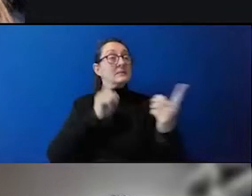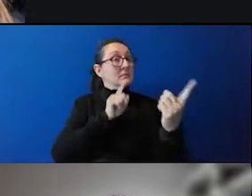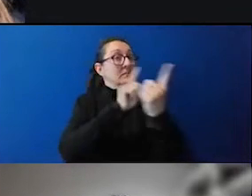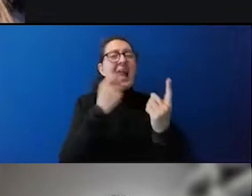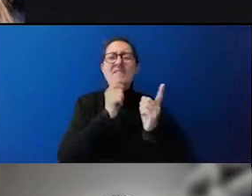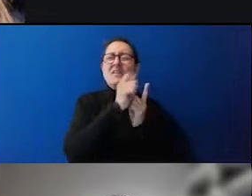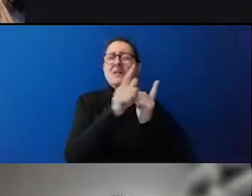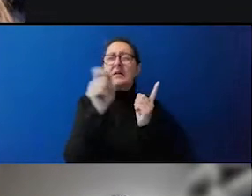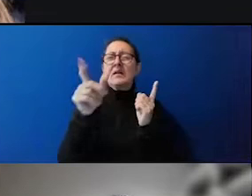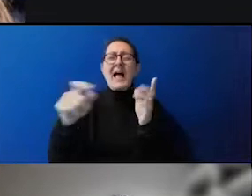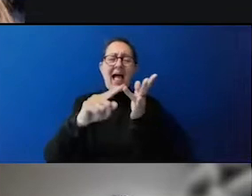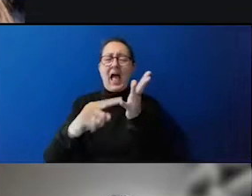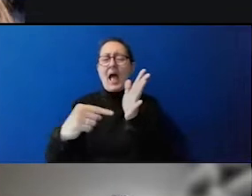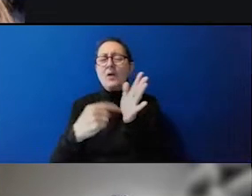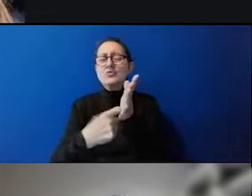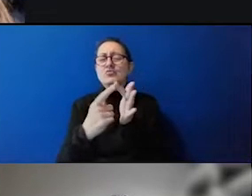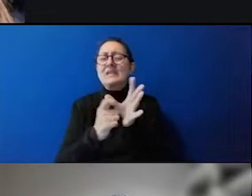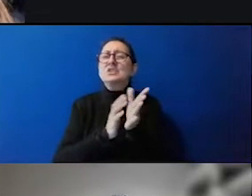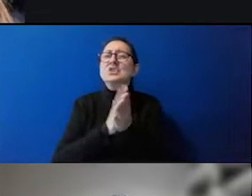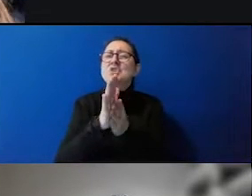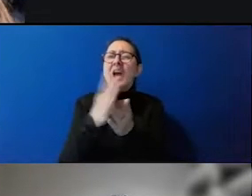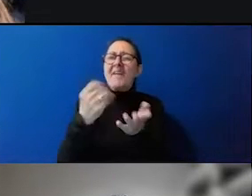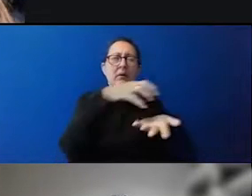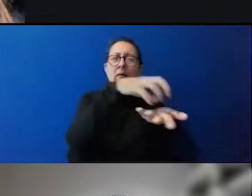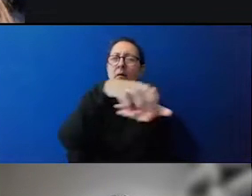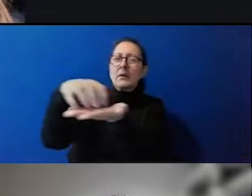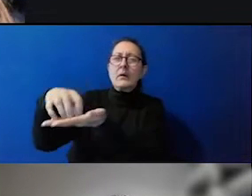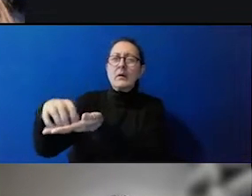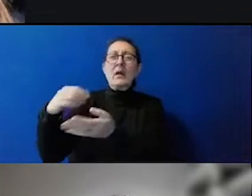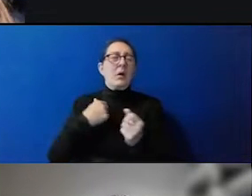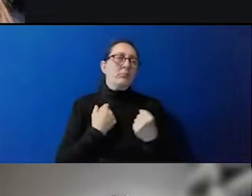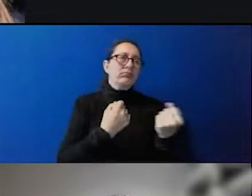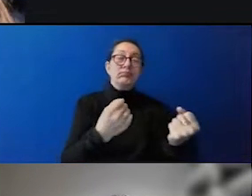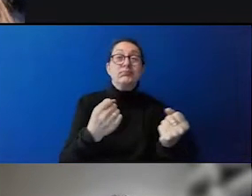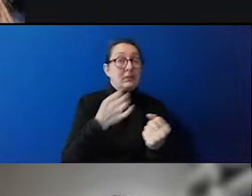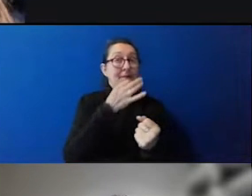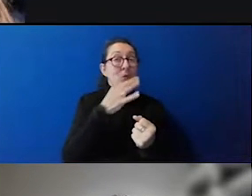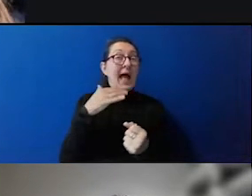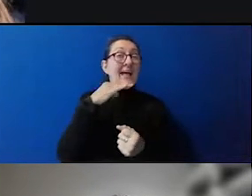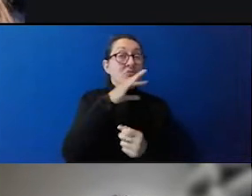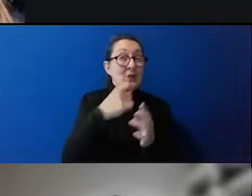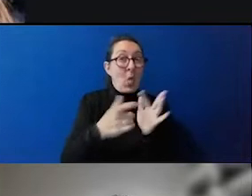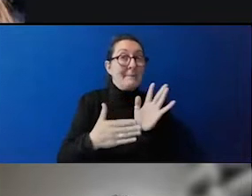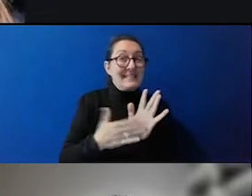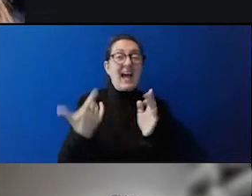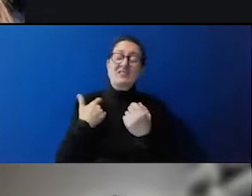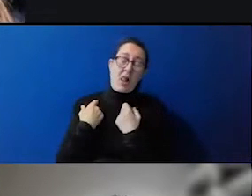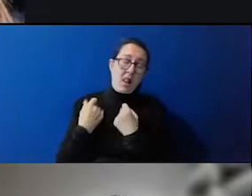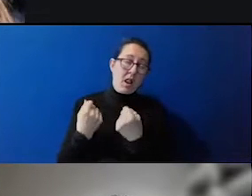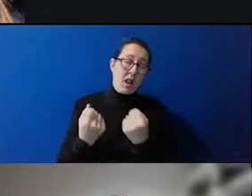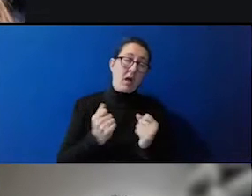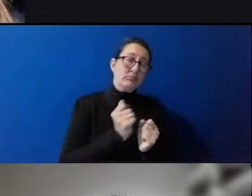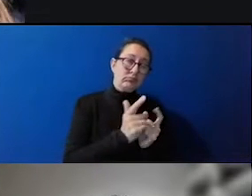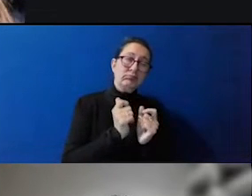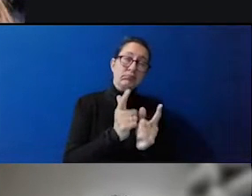area um over several hundred kilometers so we do a bit of traveling in the regions um and really